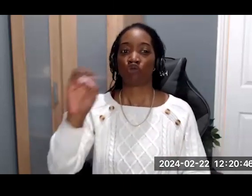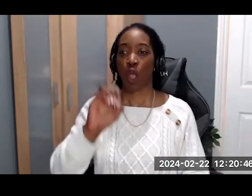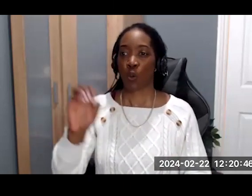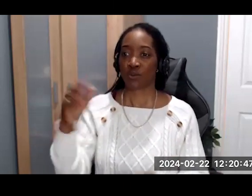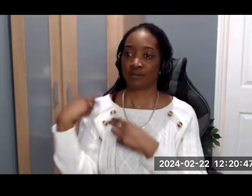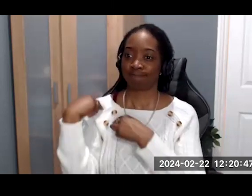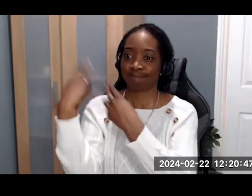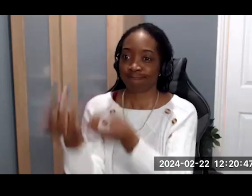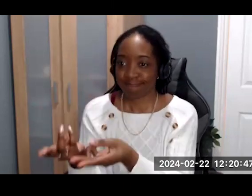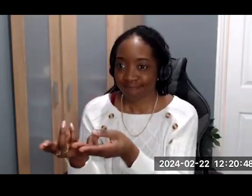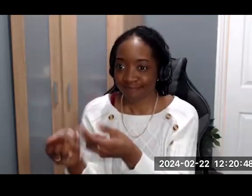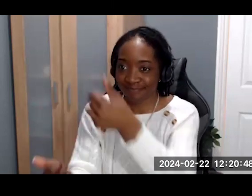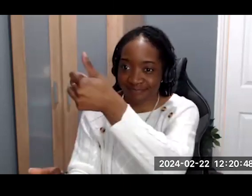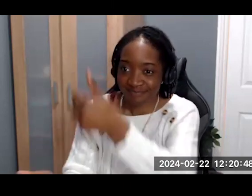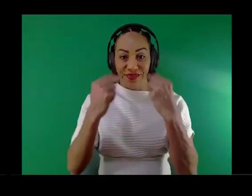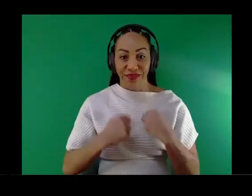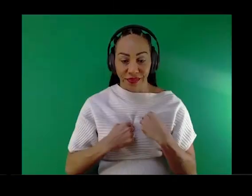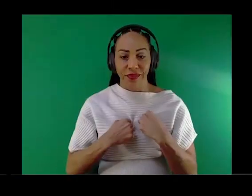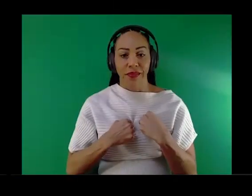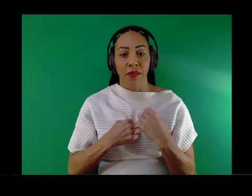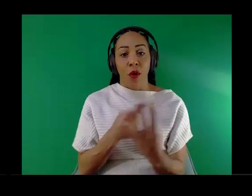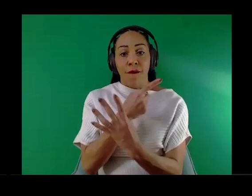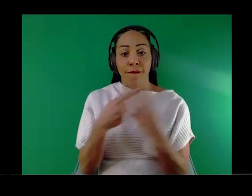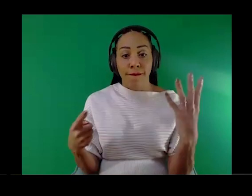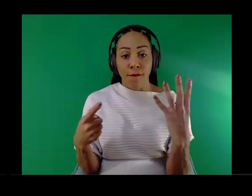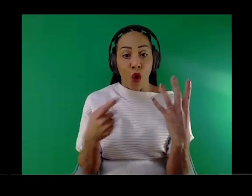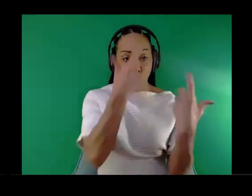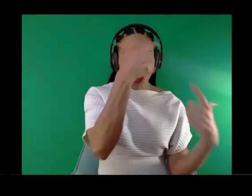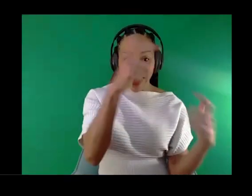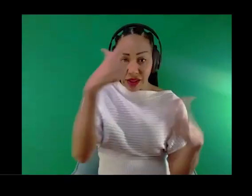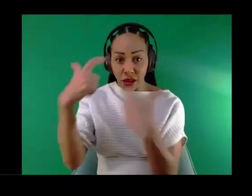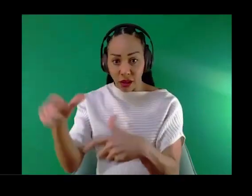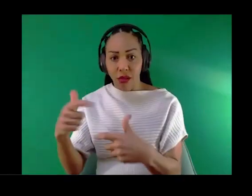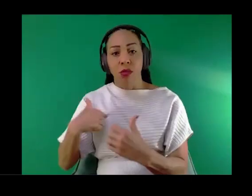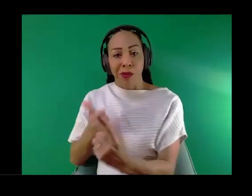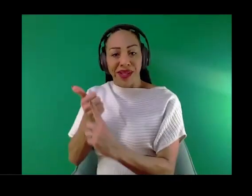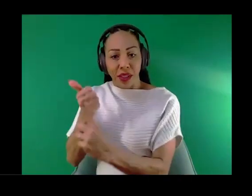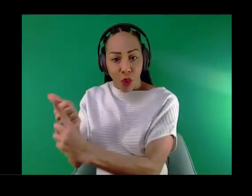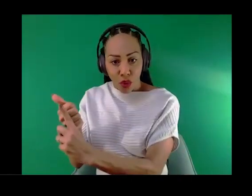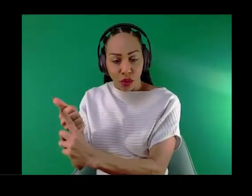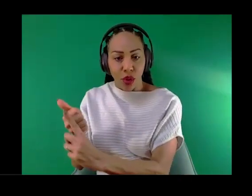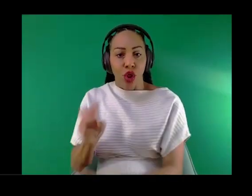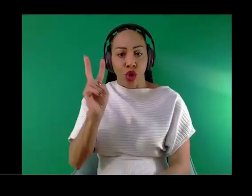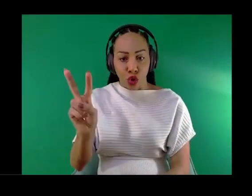be supporting a total of four residencies two will be supported in each country so we will be